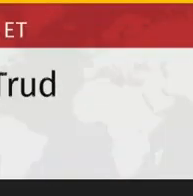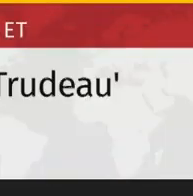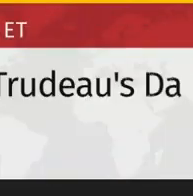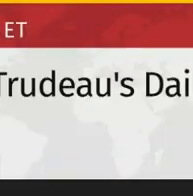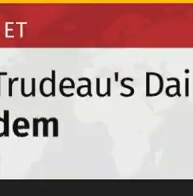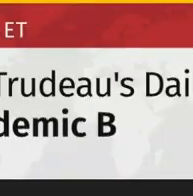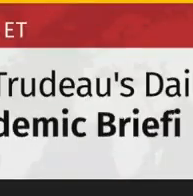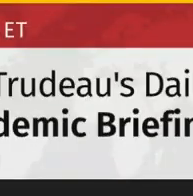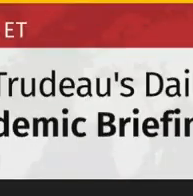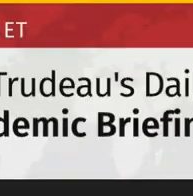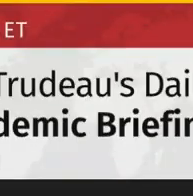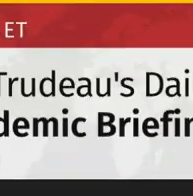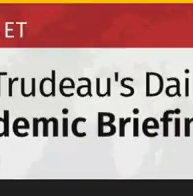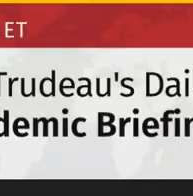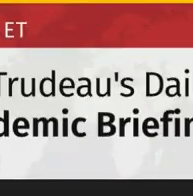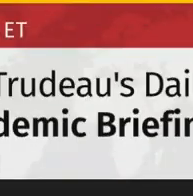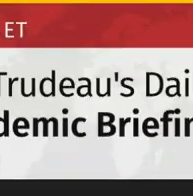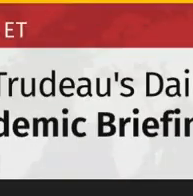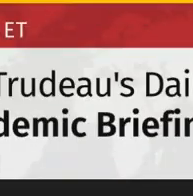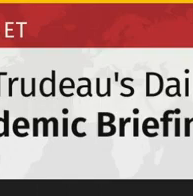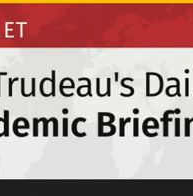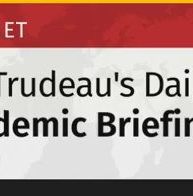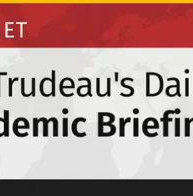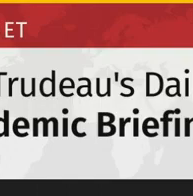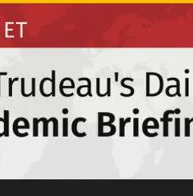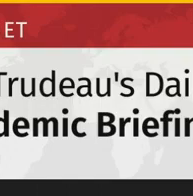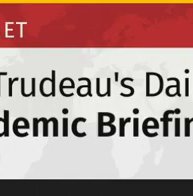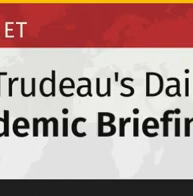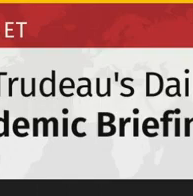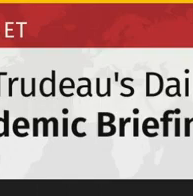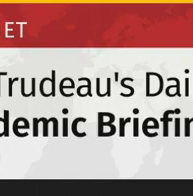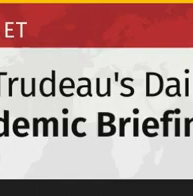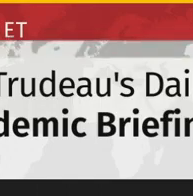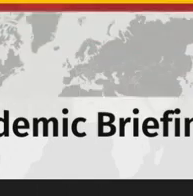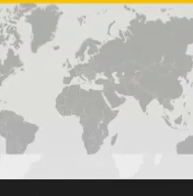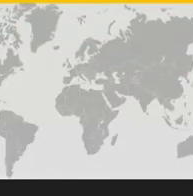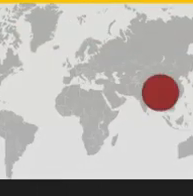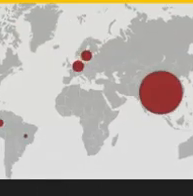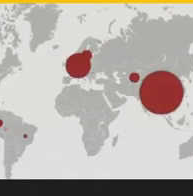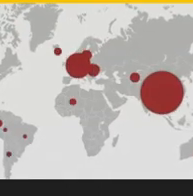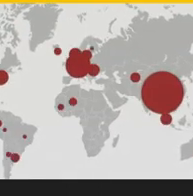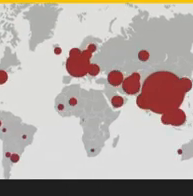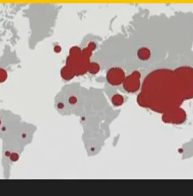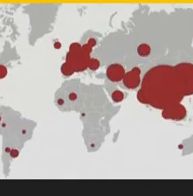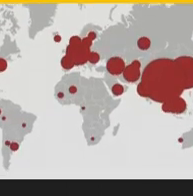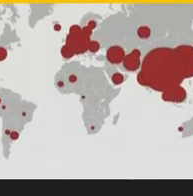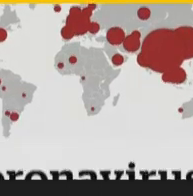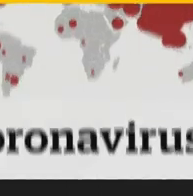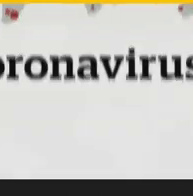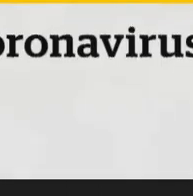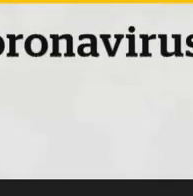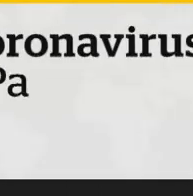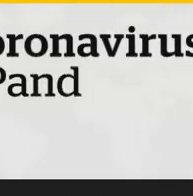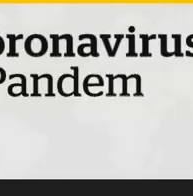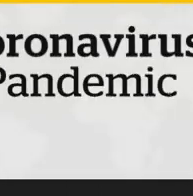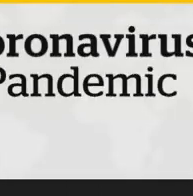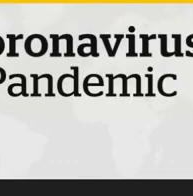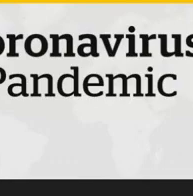OF THIS, EVEN THOUGH IT MAY NOT SEEM LIKE THAT OR FEEL LIKE IT, KNOWING WHEN THE PEAK IS IS A